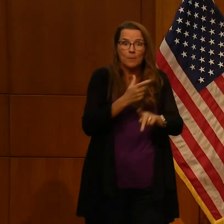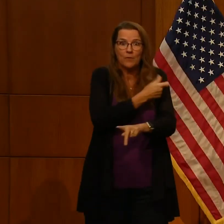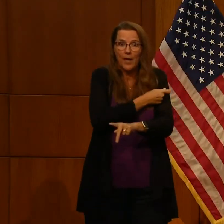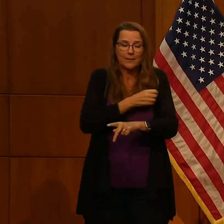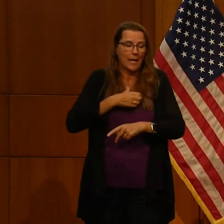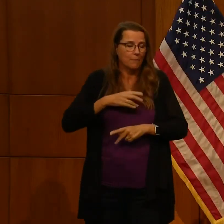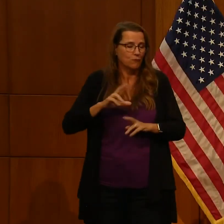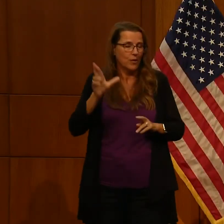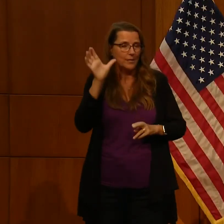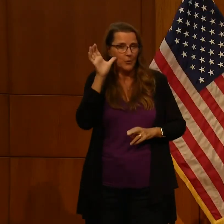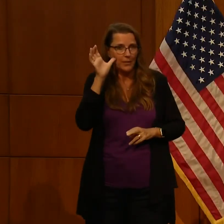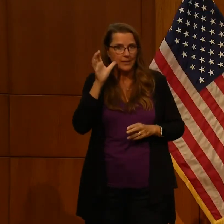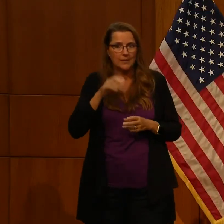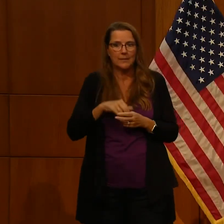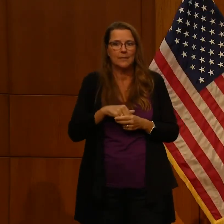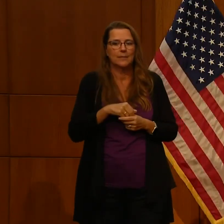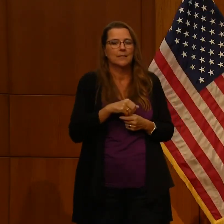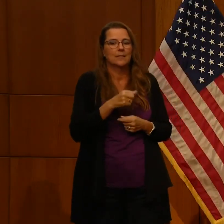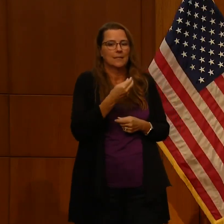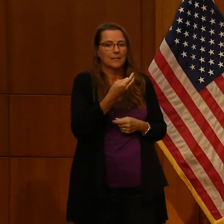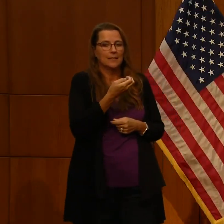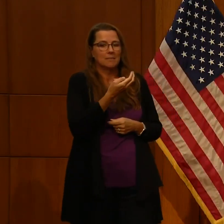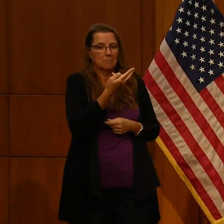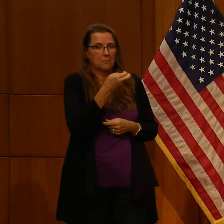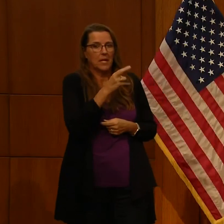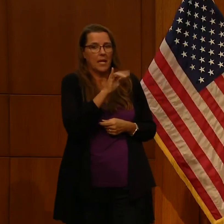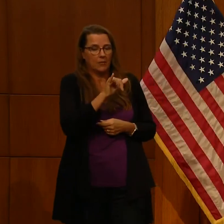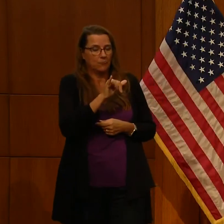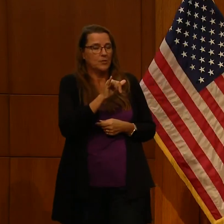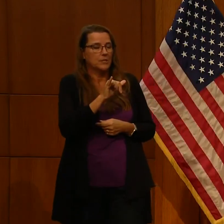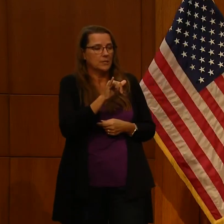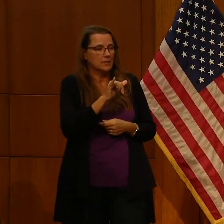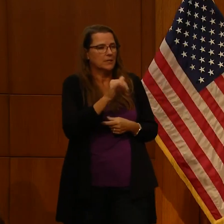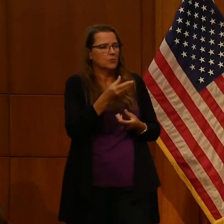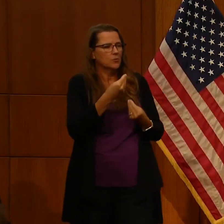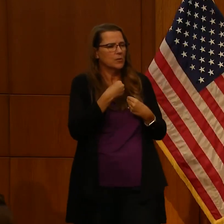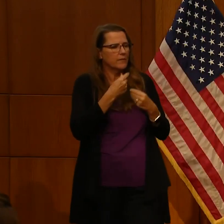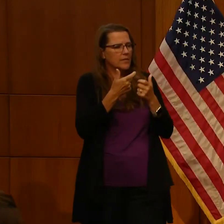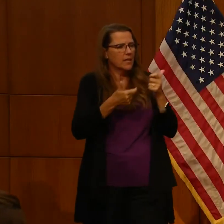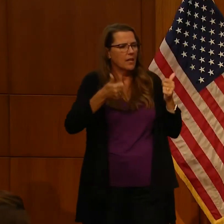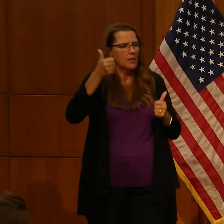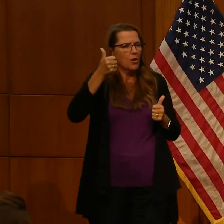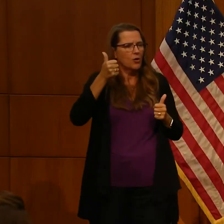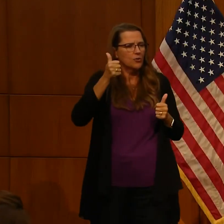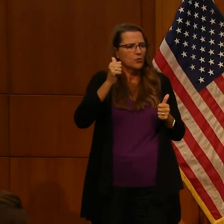WE CAN DO TO GET MORE SHOTS AND